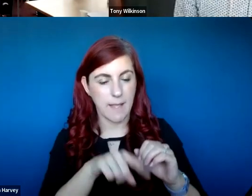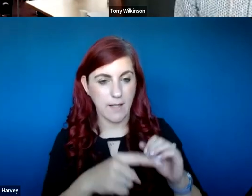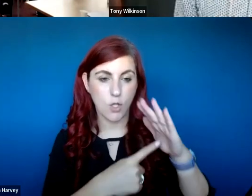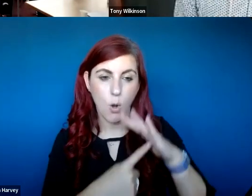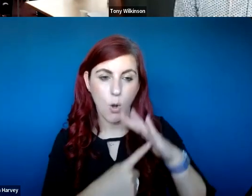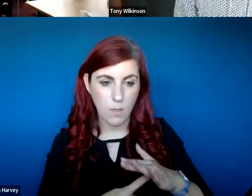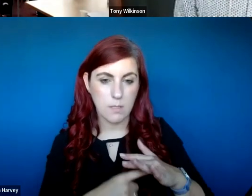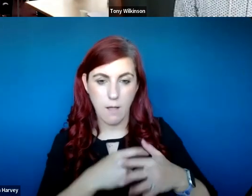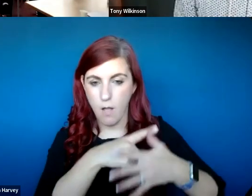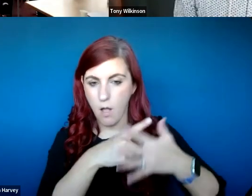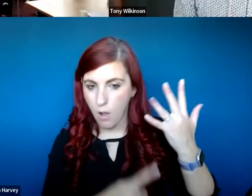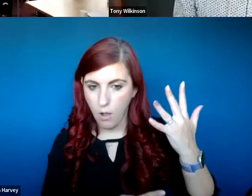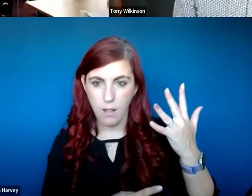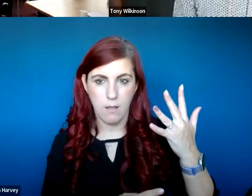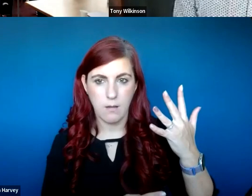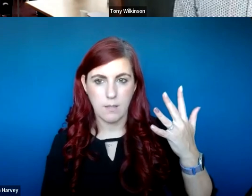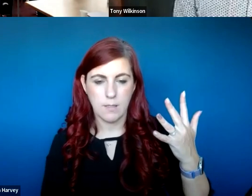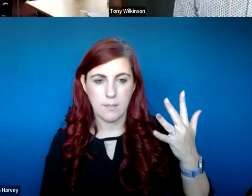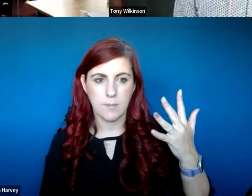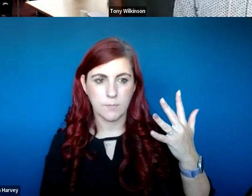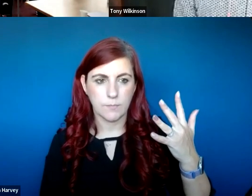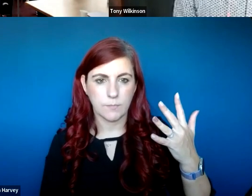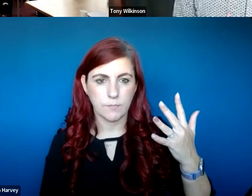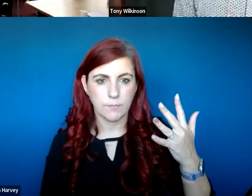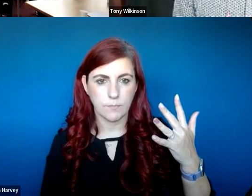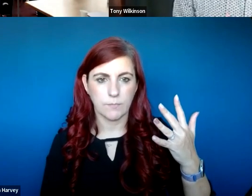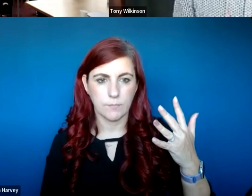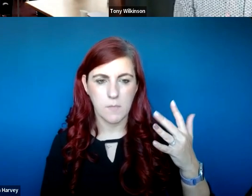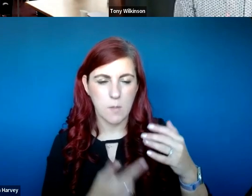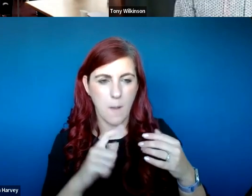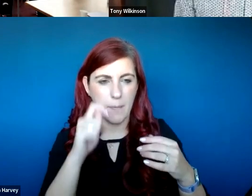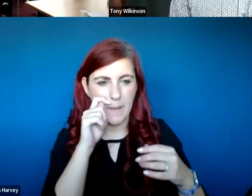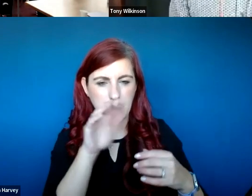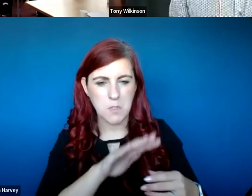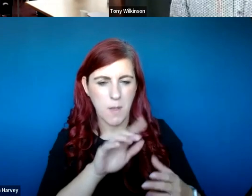of anybody with a specific impairment, I think it's around about 17% in